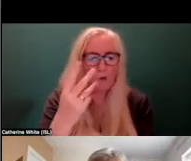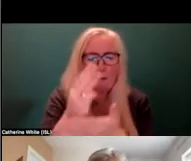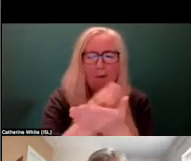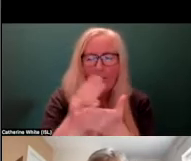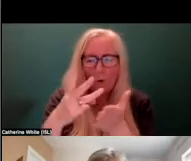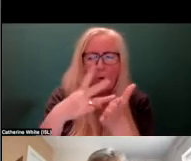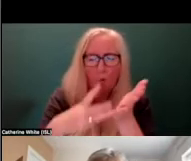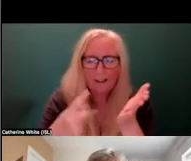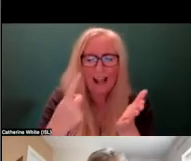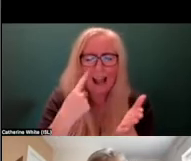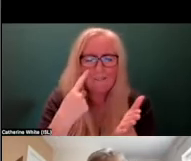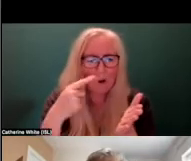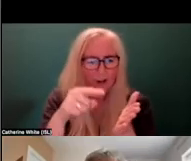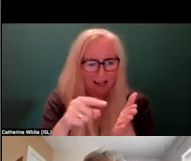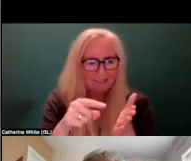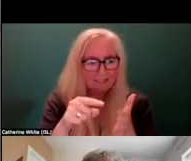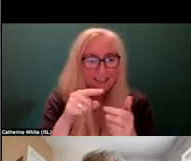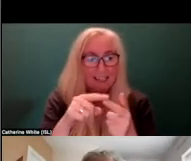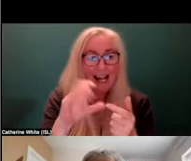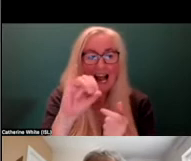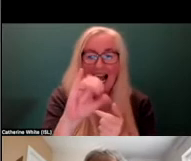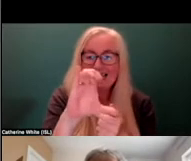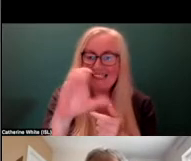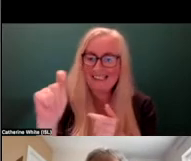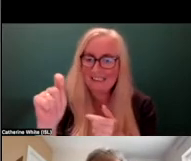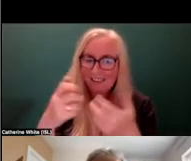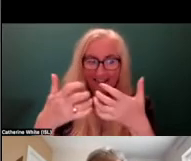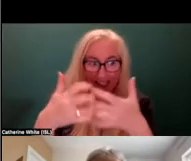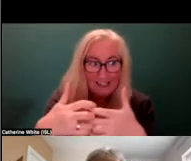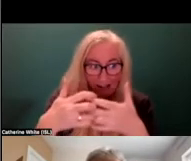suppose two things that are worth looking at a little bit more, the role of ICT